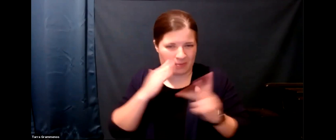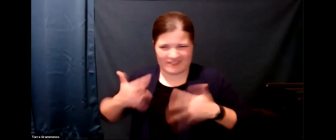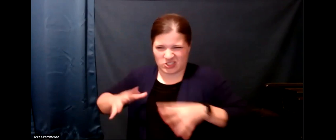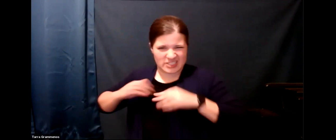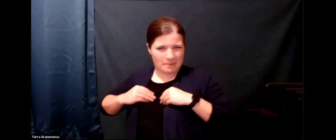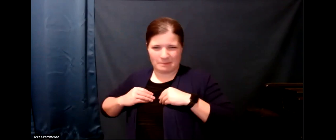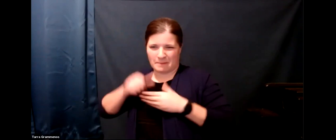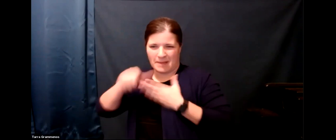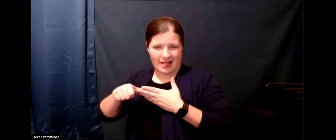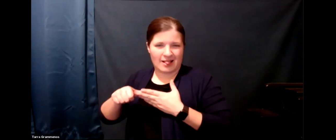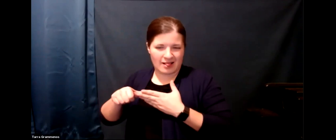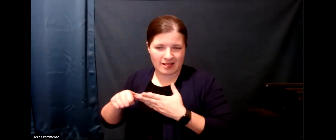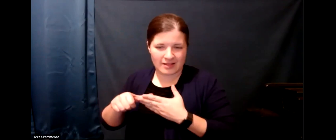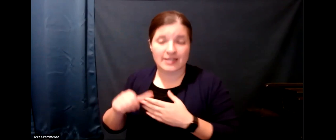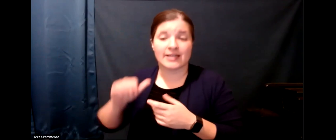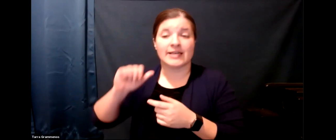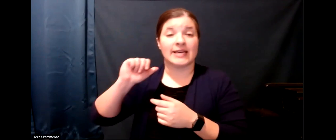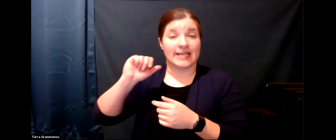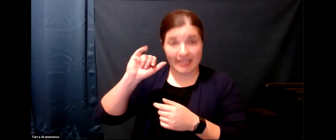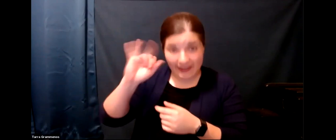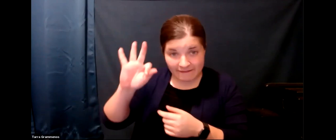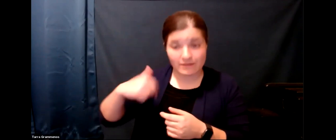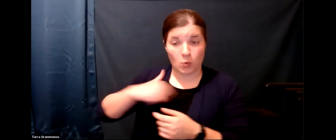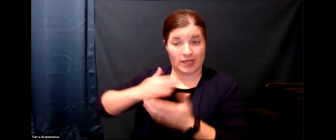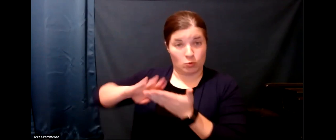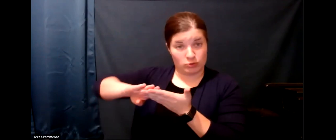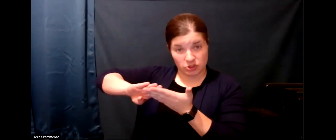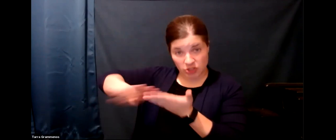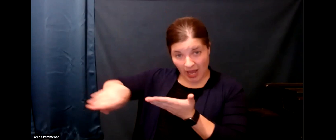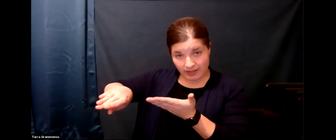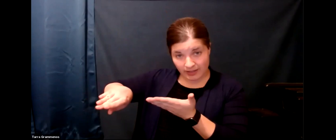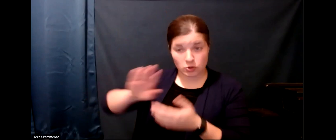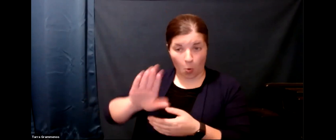new ballot and a letter that explains why we needed to